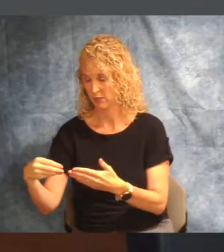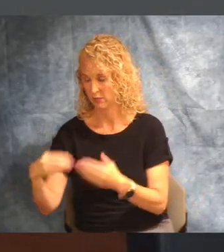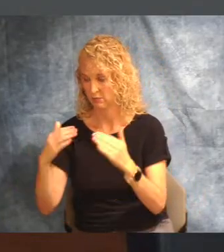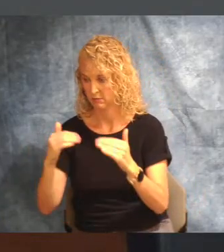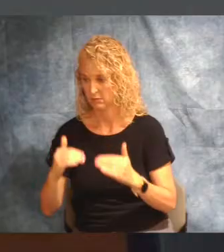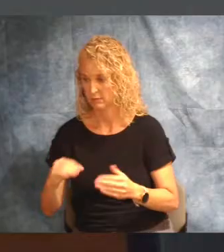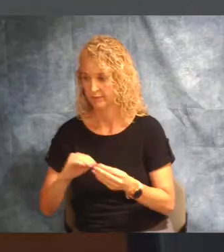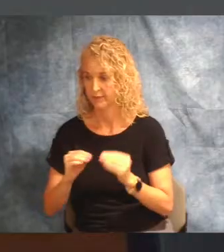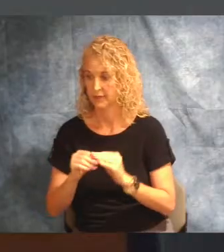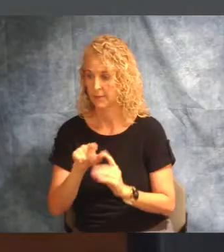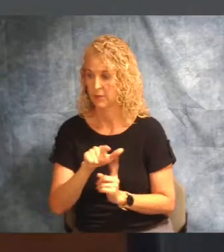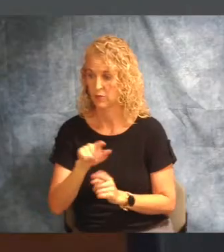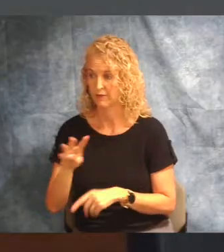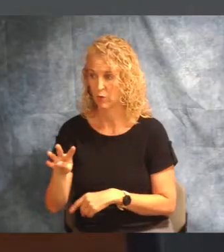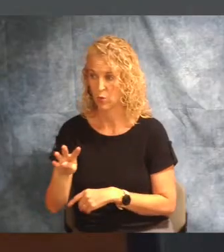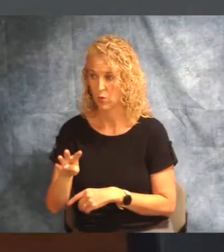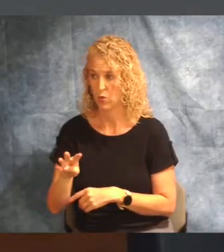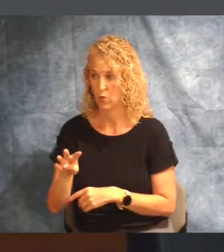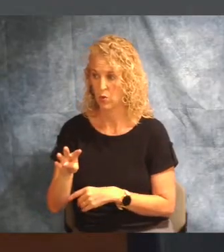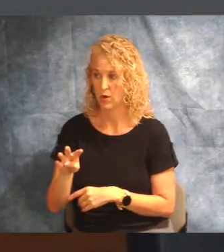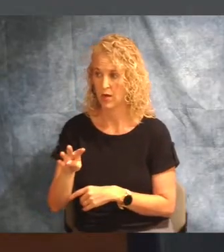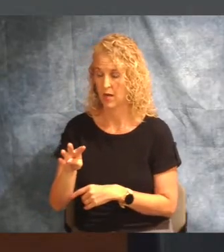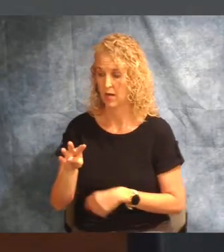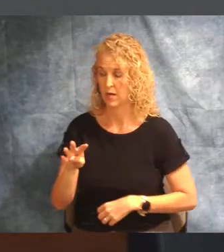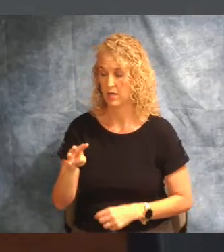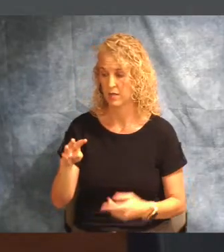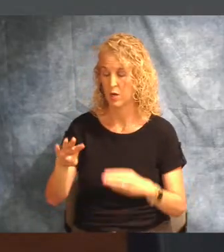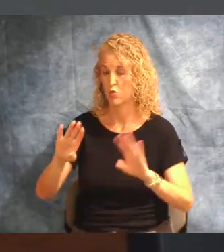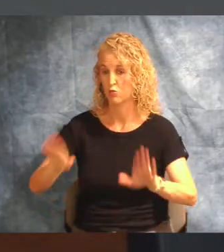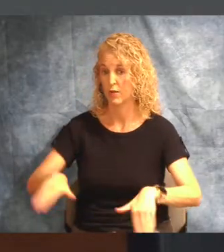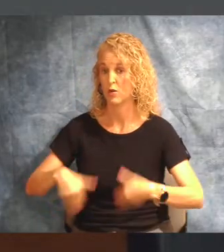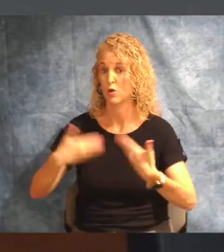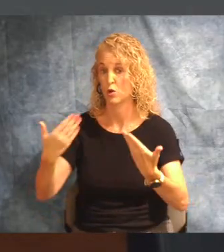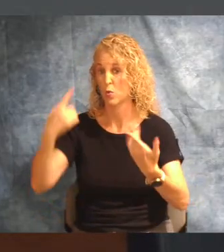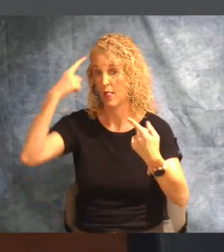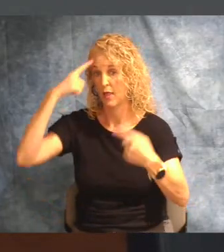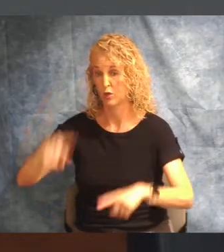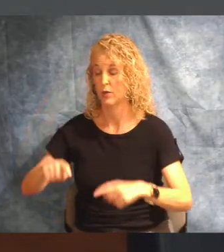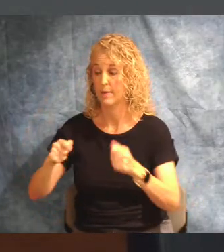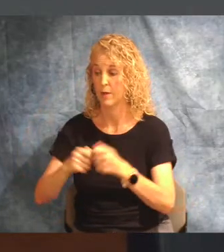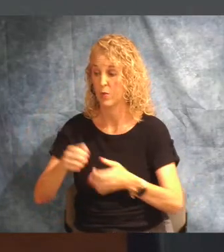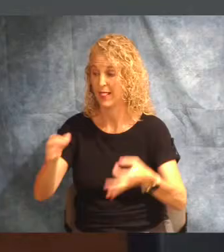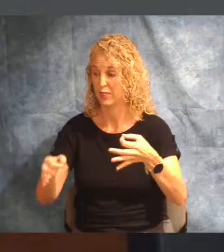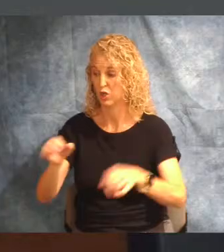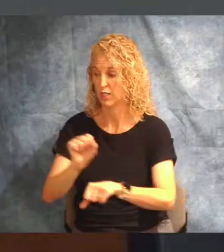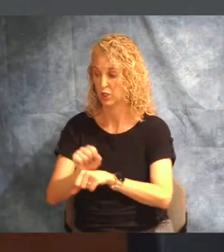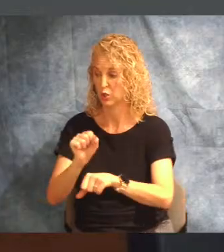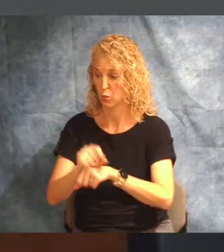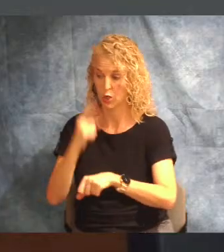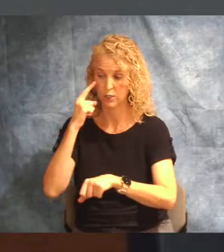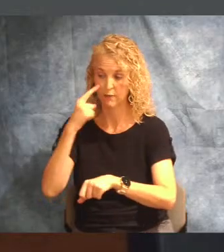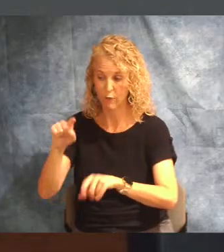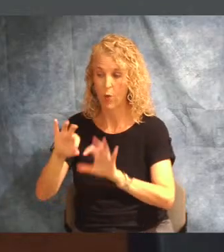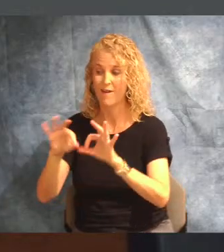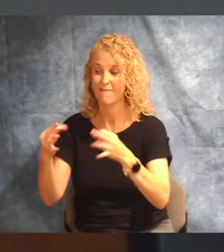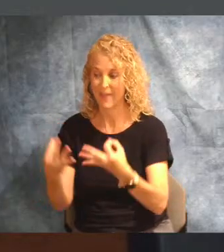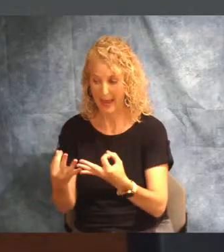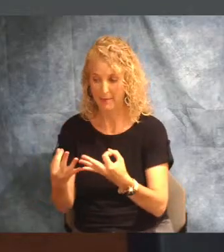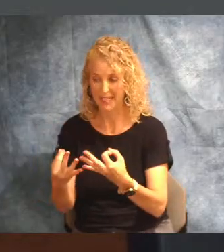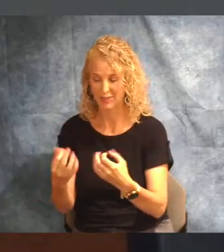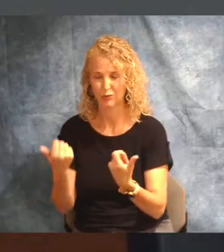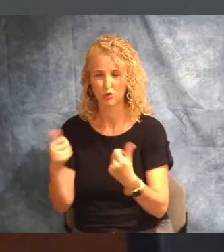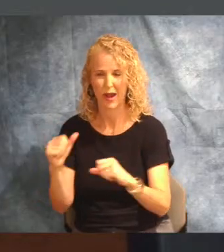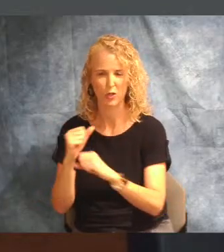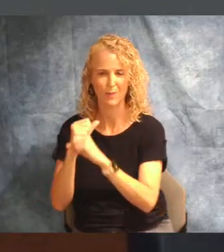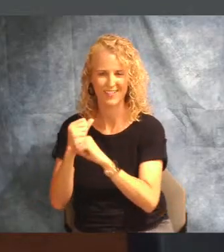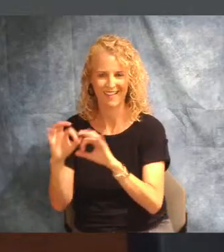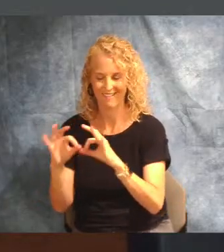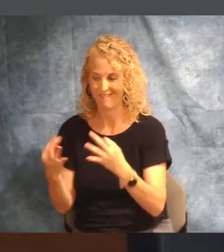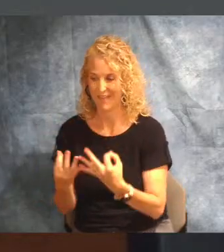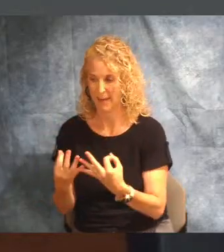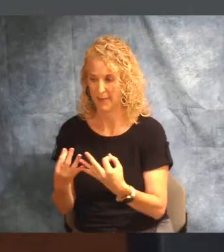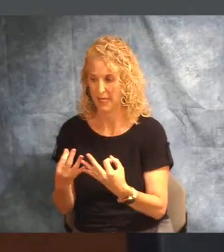Item 24 is a renewal agreement with justice works for family preservation services. item 25